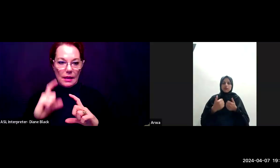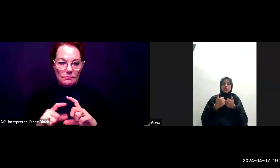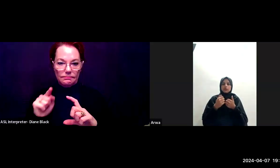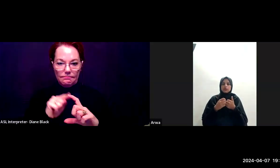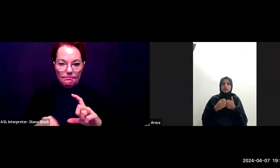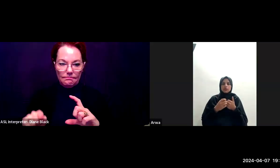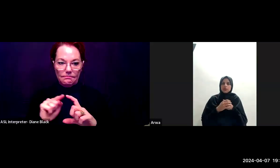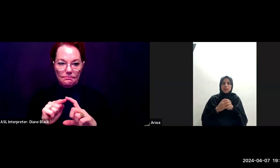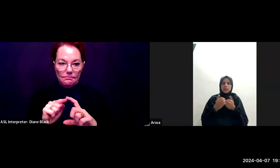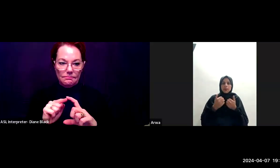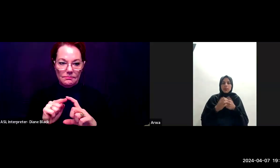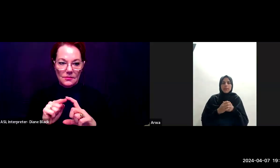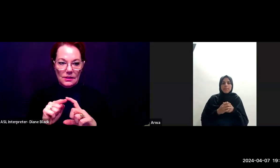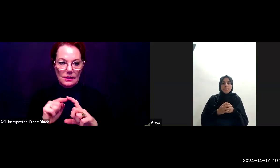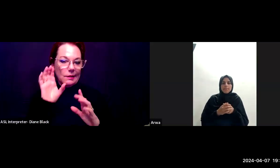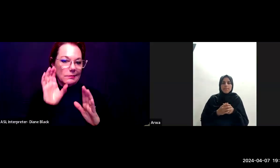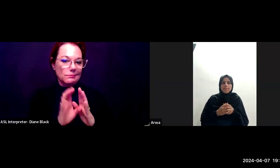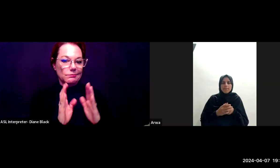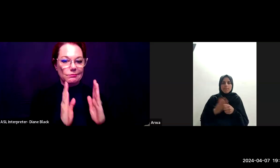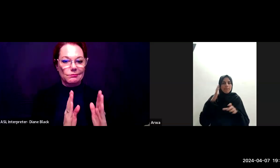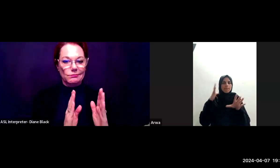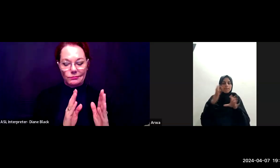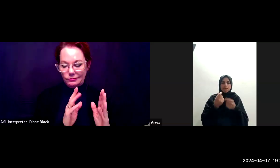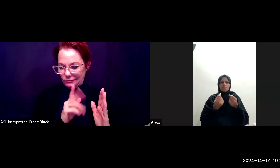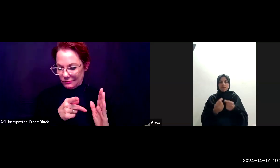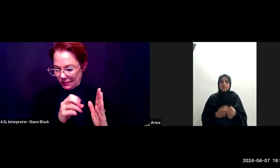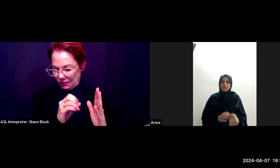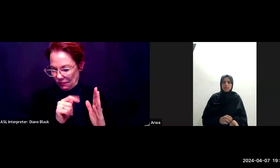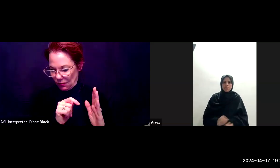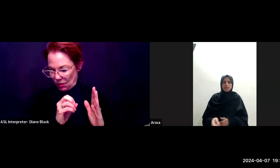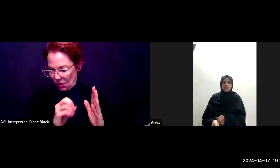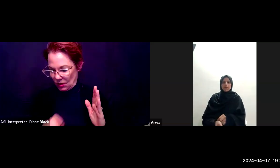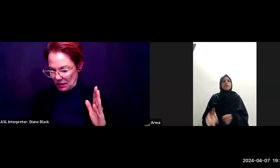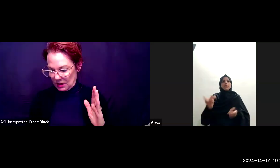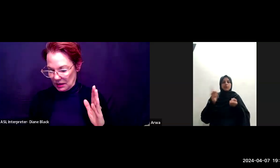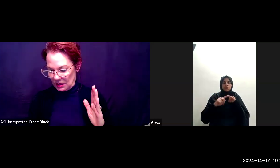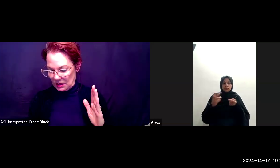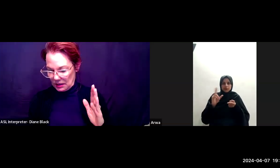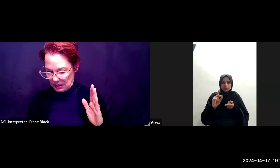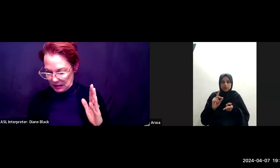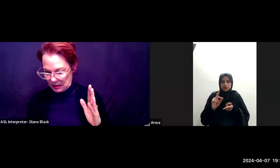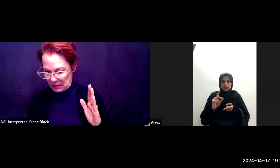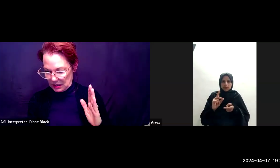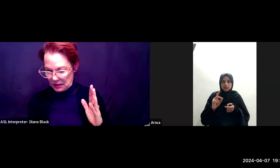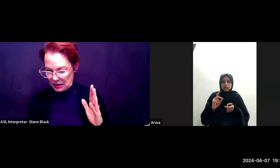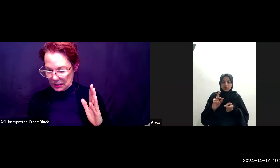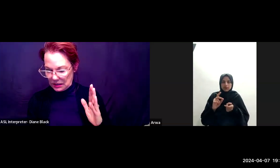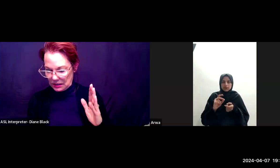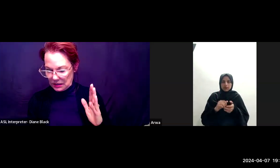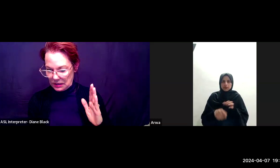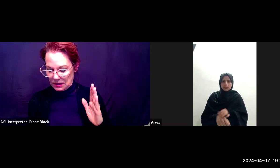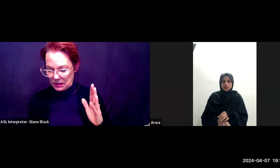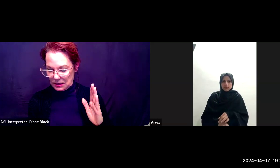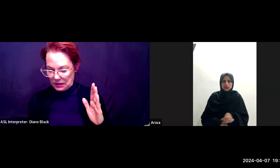know the photo receptors are affected. and then it's also the cochlea where you have another type of